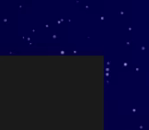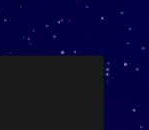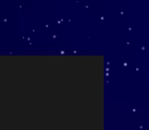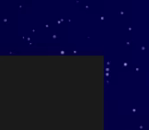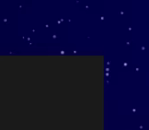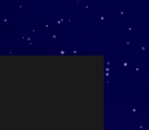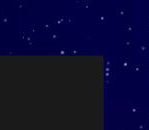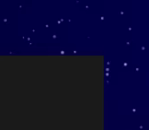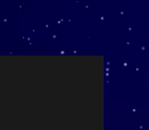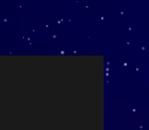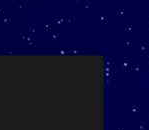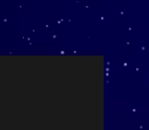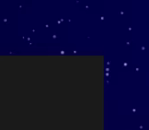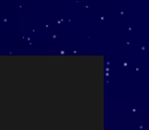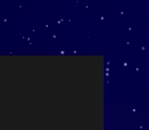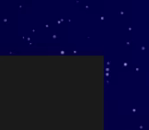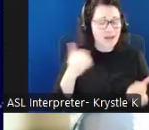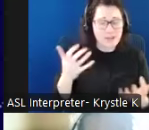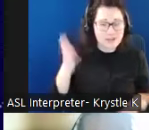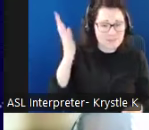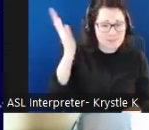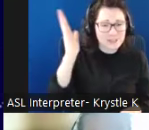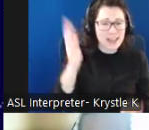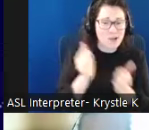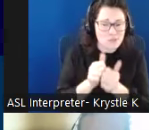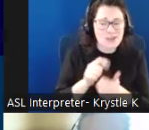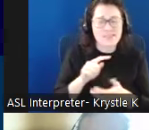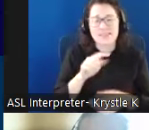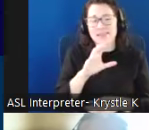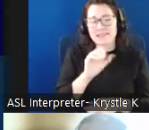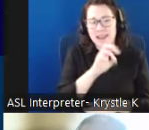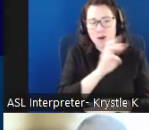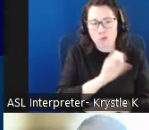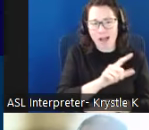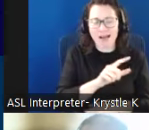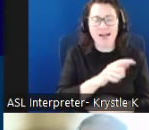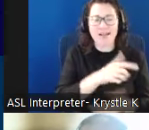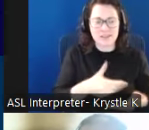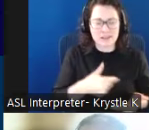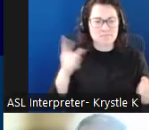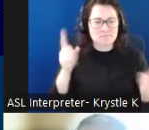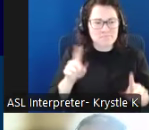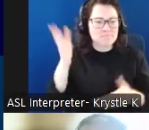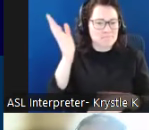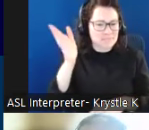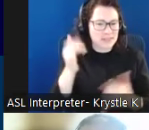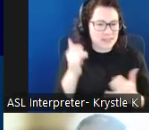excited to be able to present along with